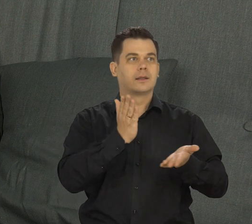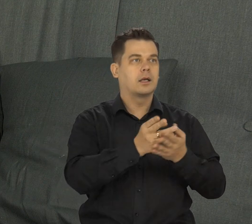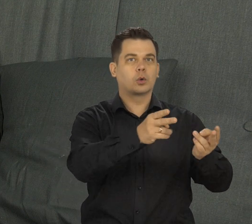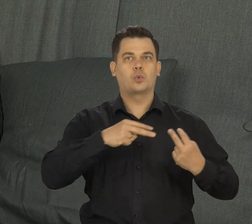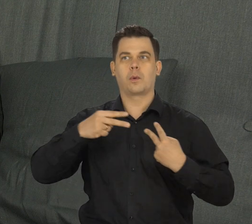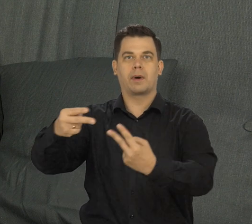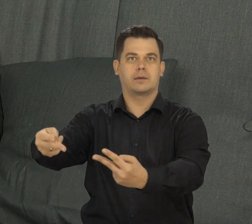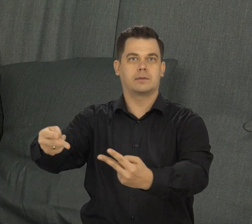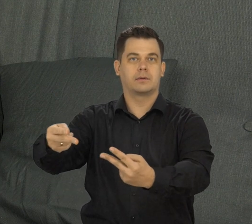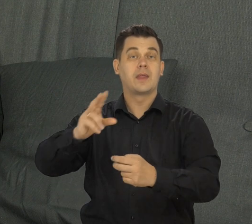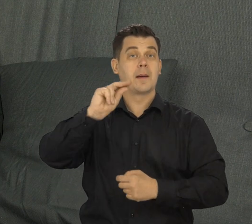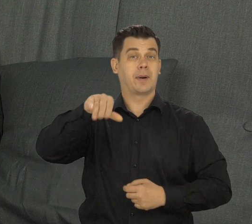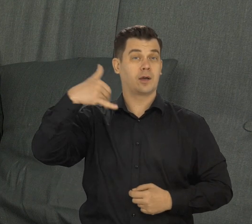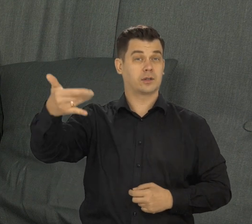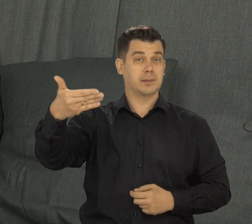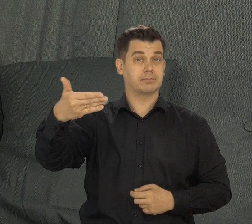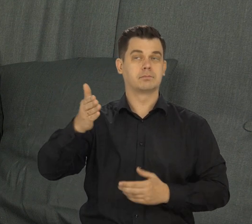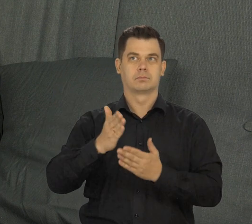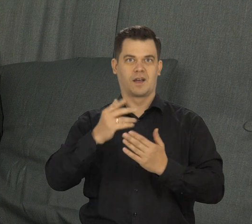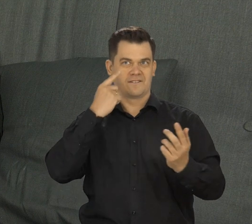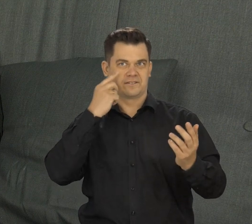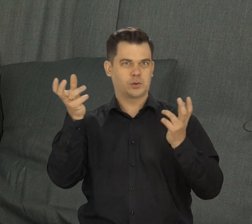Polish sign language is a natural visual-spatial language.